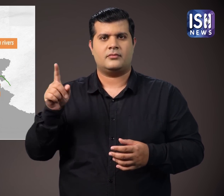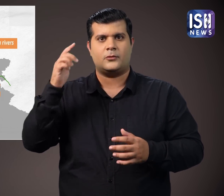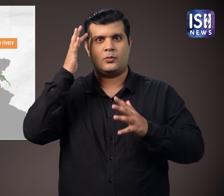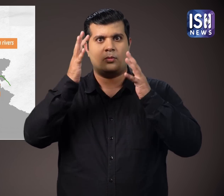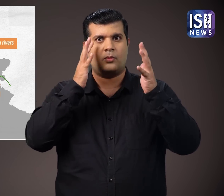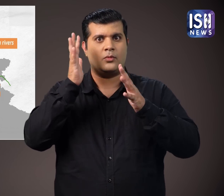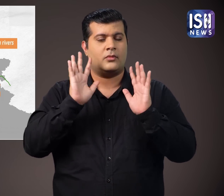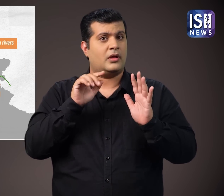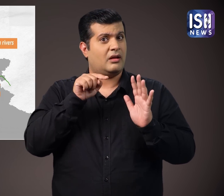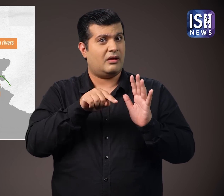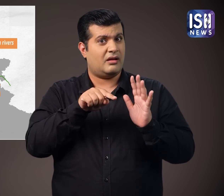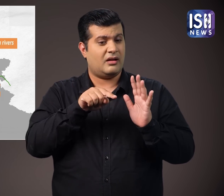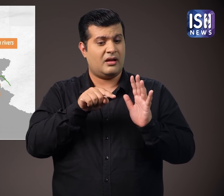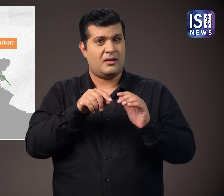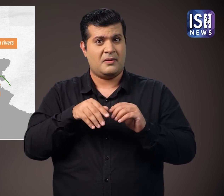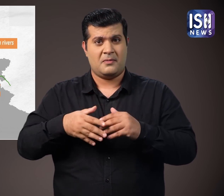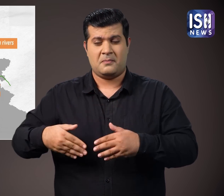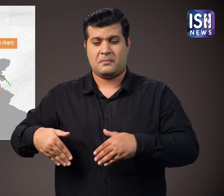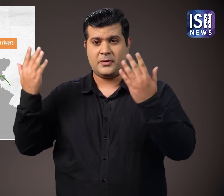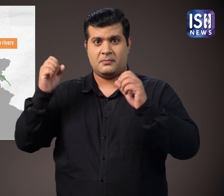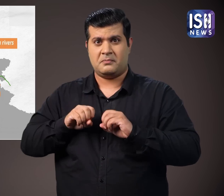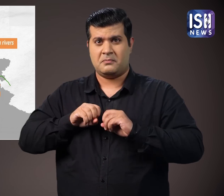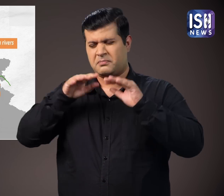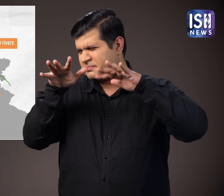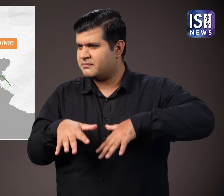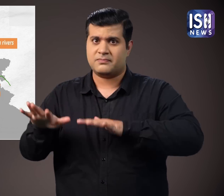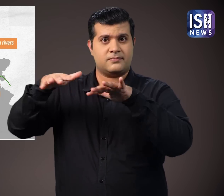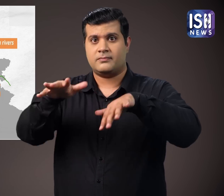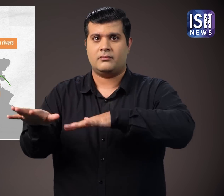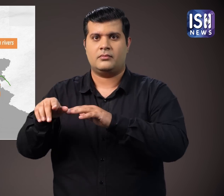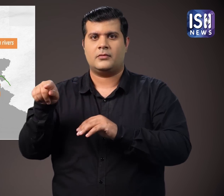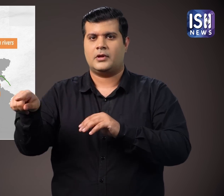Pakistan was worried that a sudden release of water by India could trigger a rapid river surge.